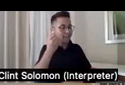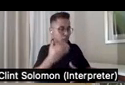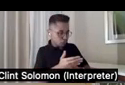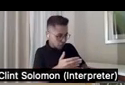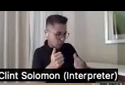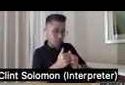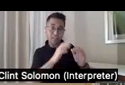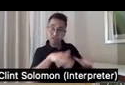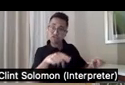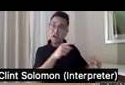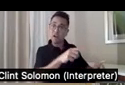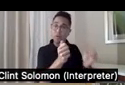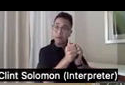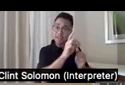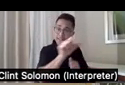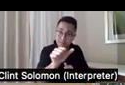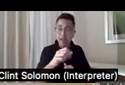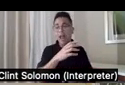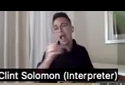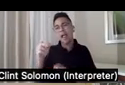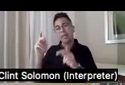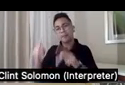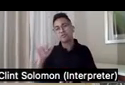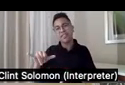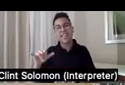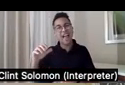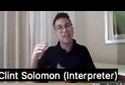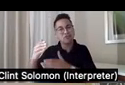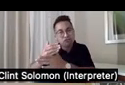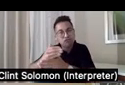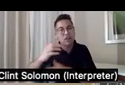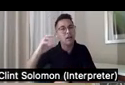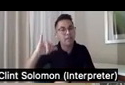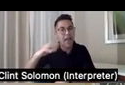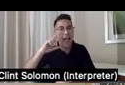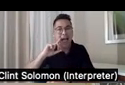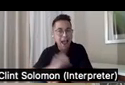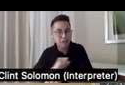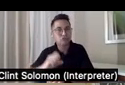and the person who shared the actual experience with them because they have a shared memory right